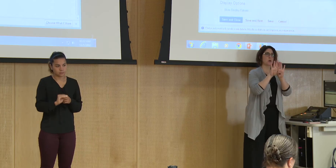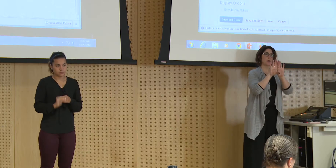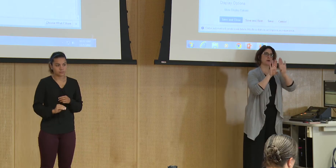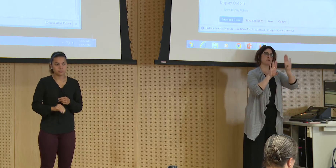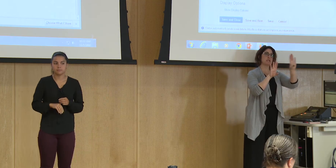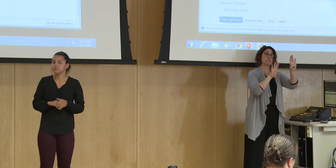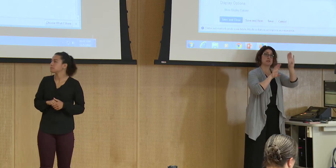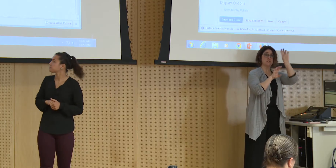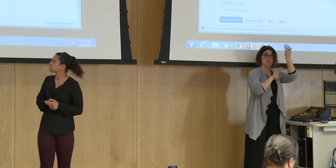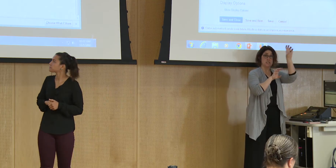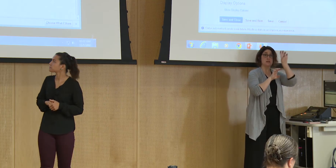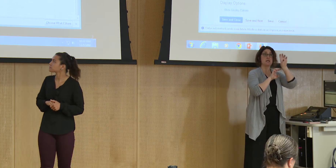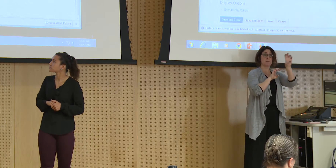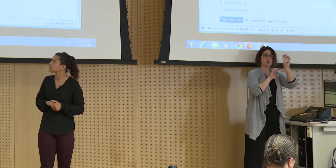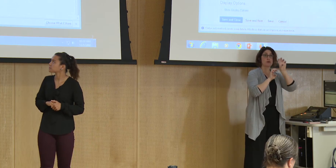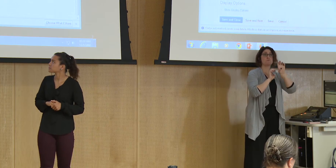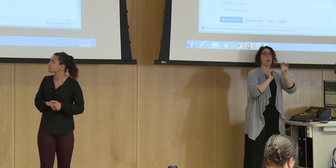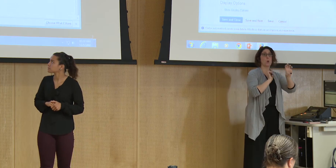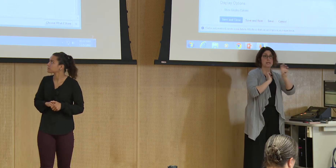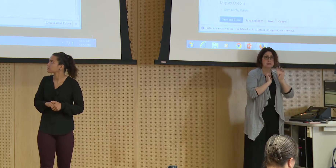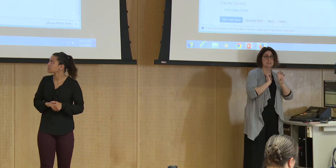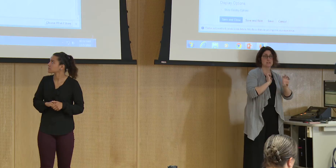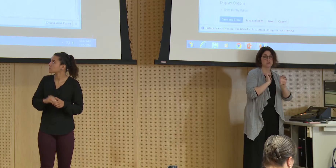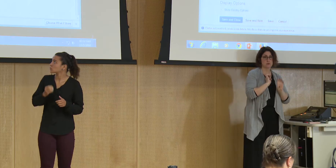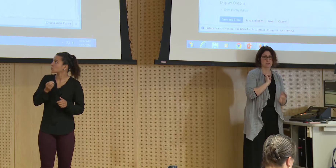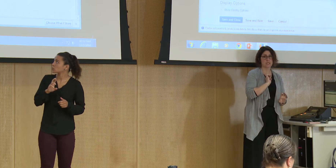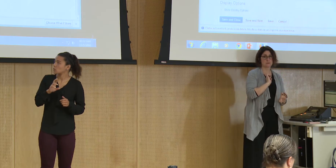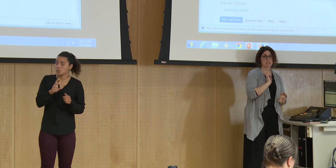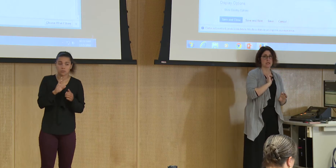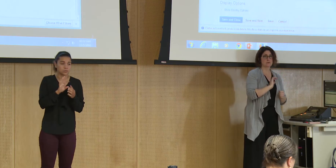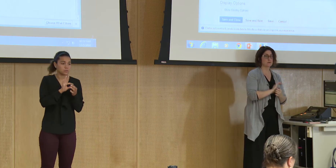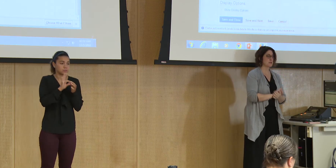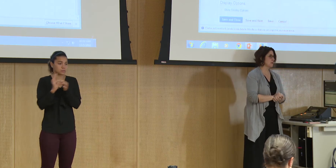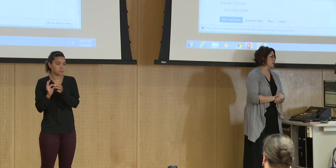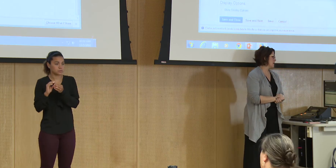relative to the number of points each of those items have.